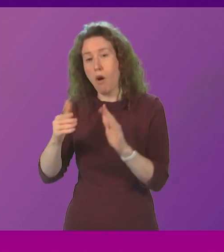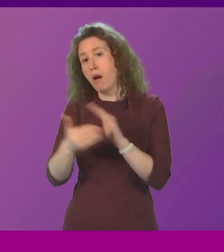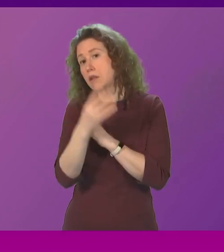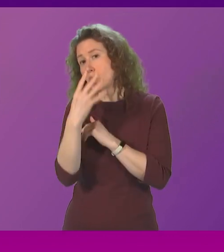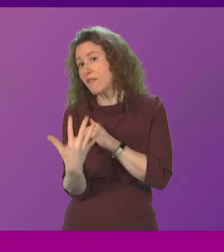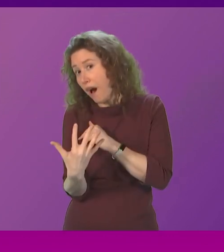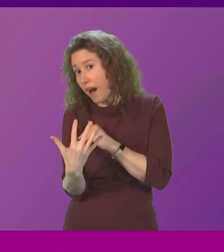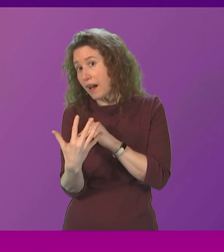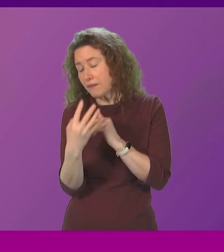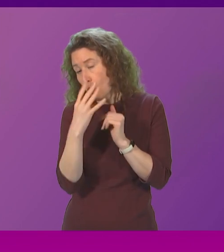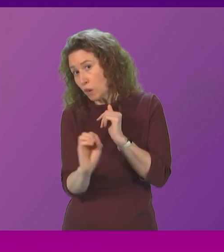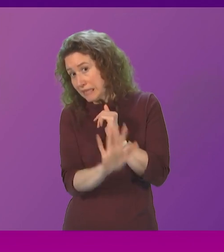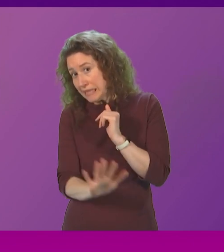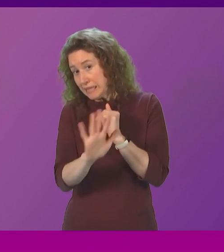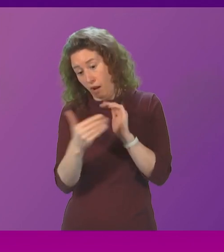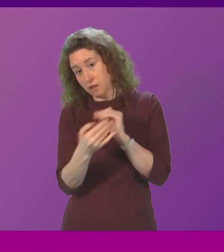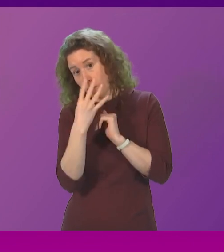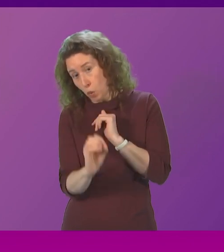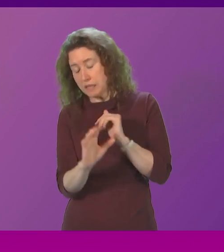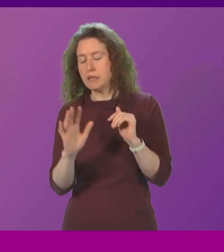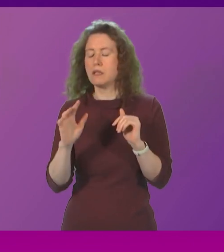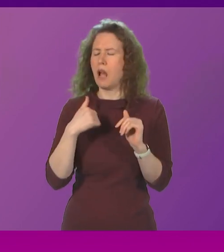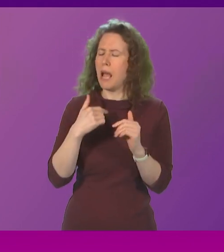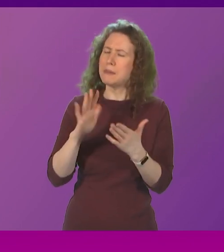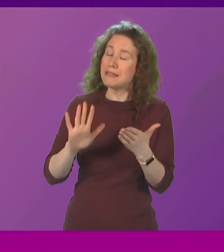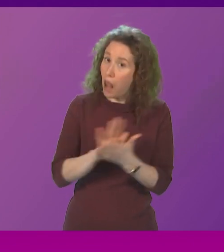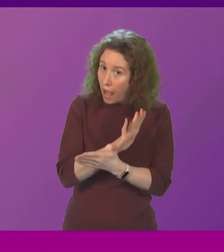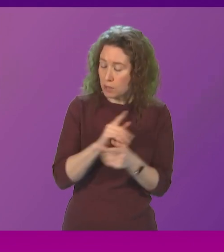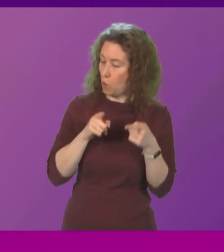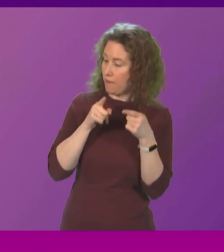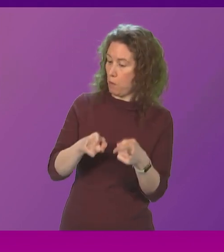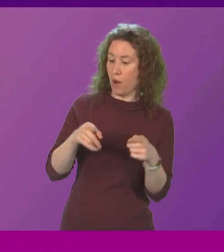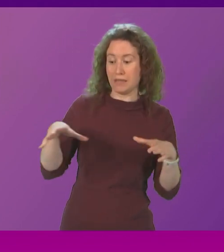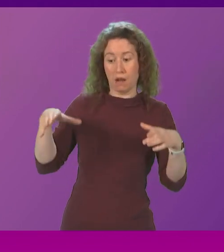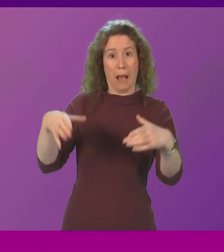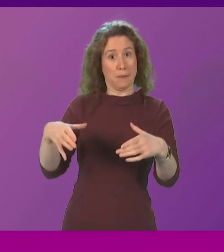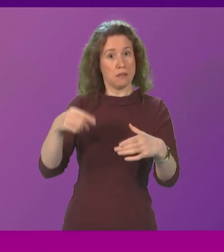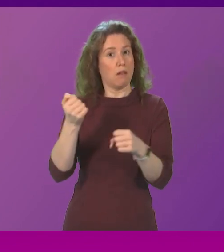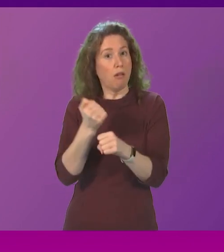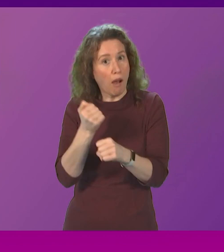Can I say how delighted I am to have appointed a Cabinet and a Government that are focused